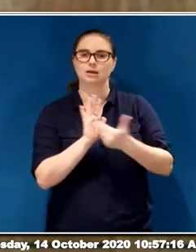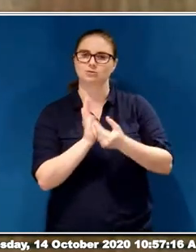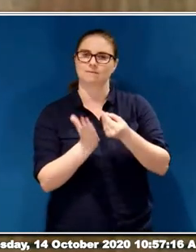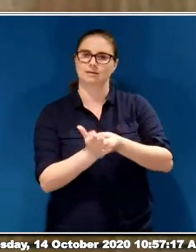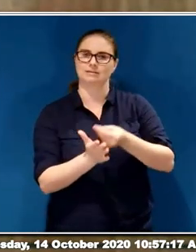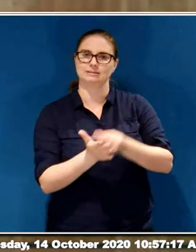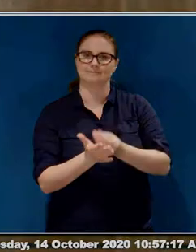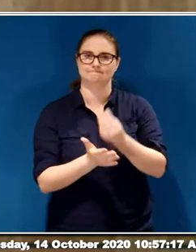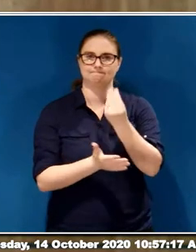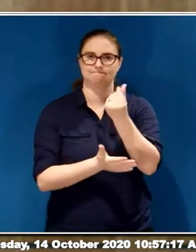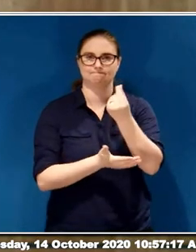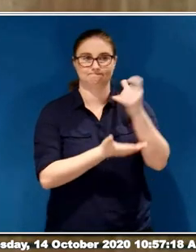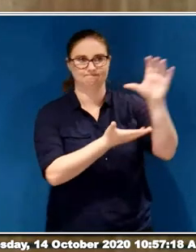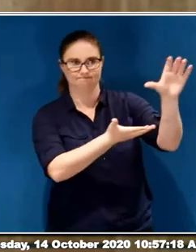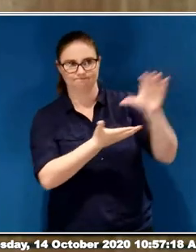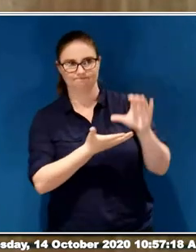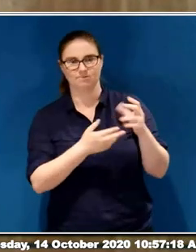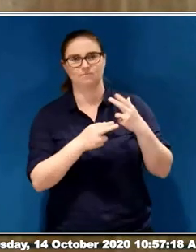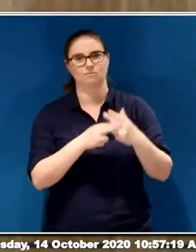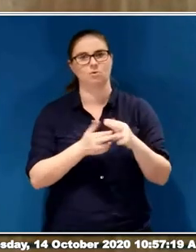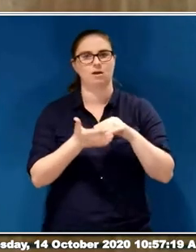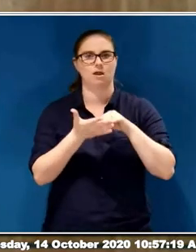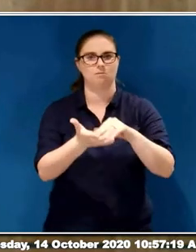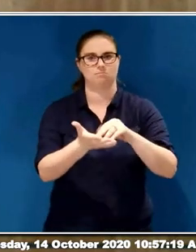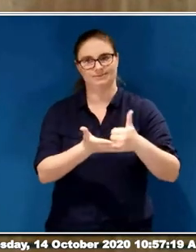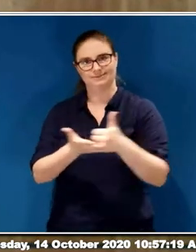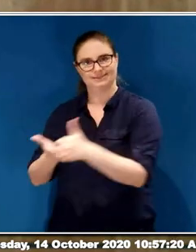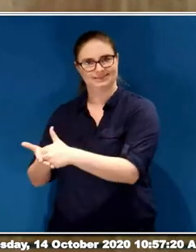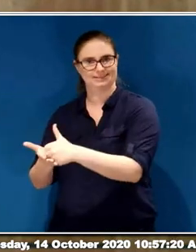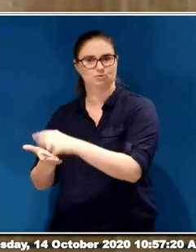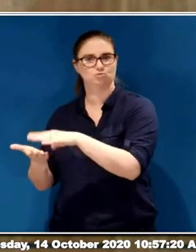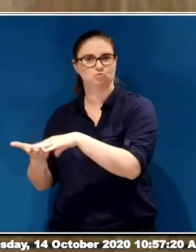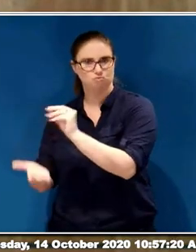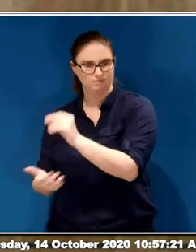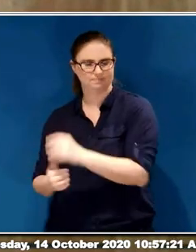And why did you want the school to make such a request for Kobe?